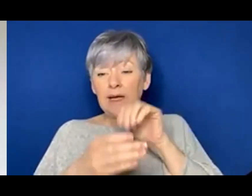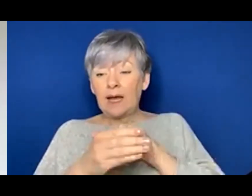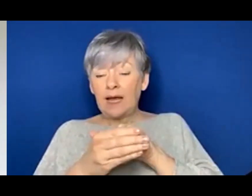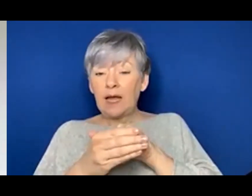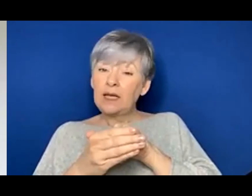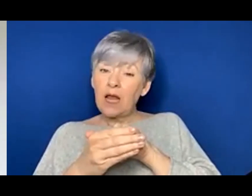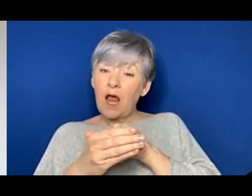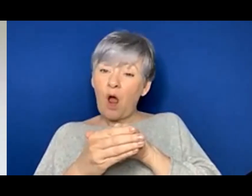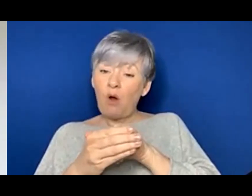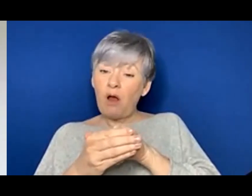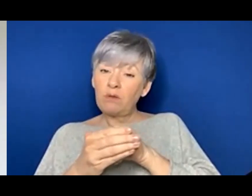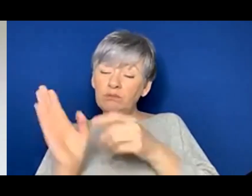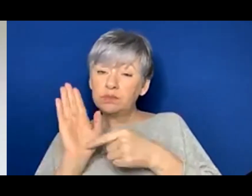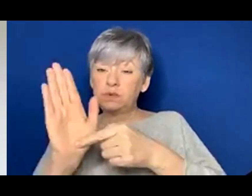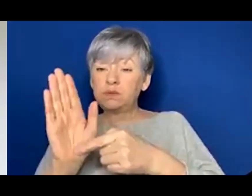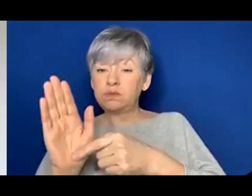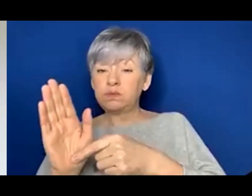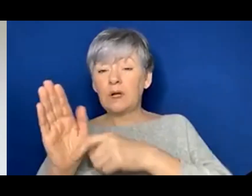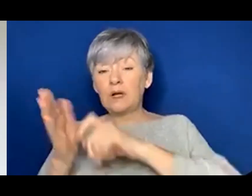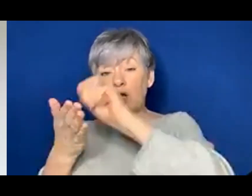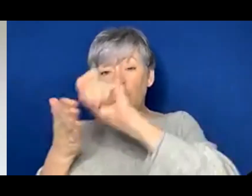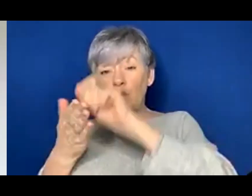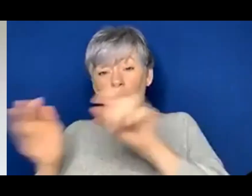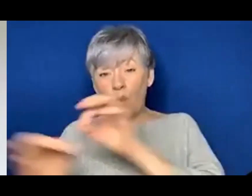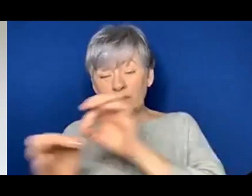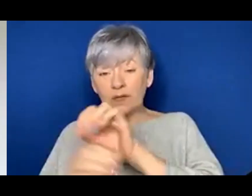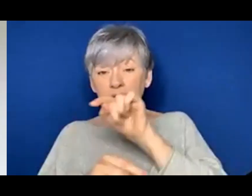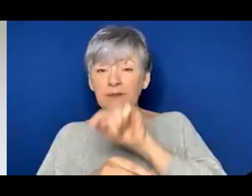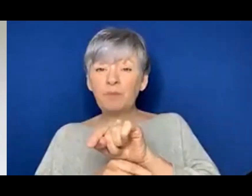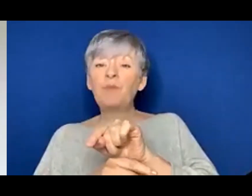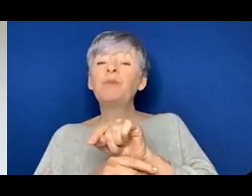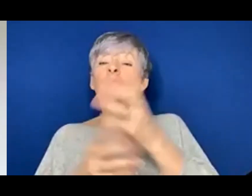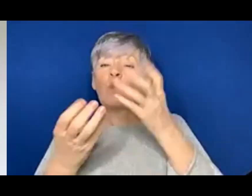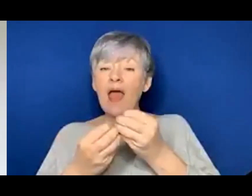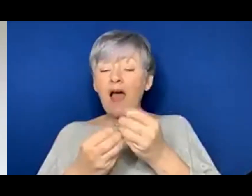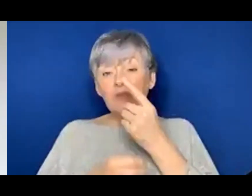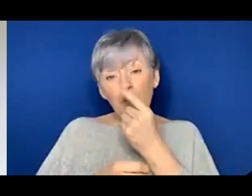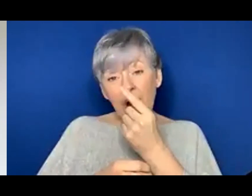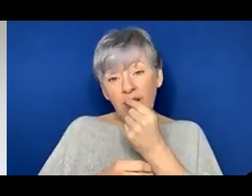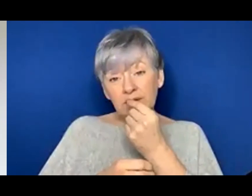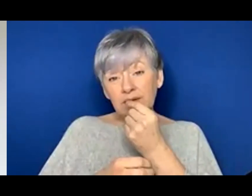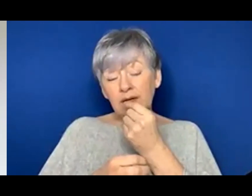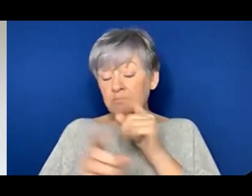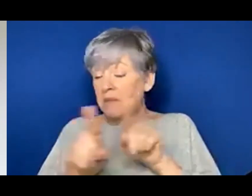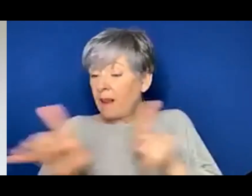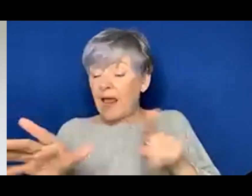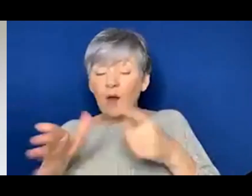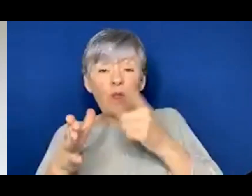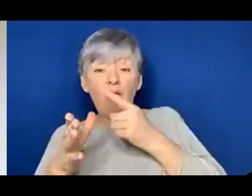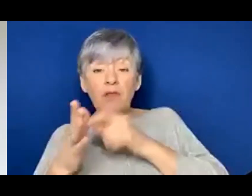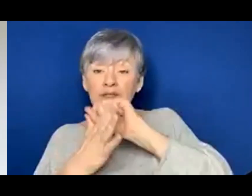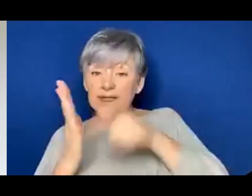and moving forward, we have the ability with other disabled composers, the community is growing